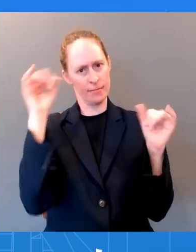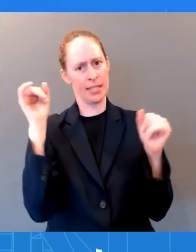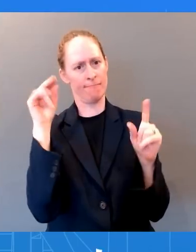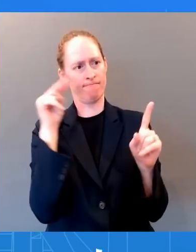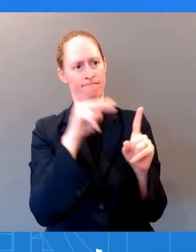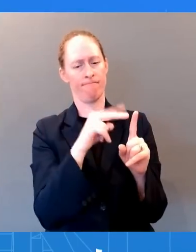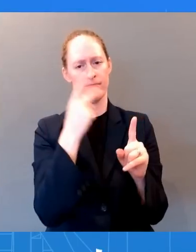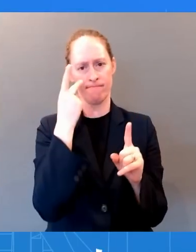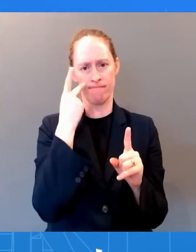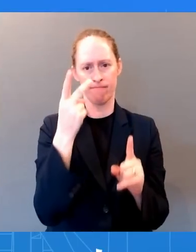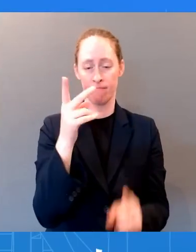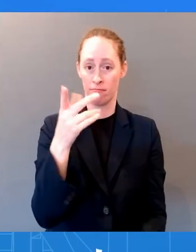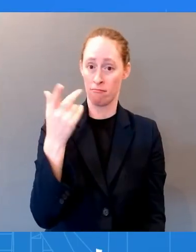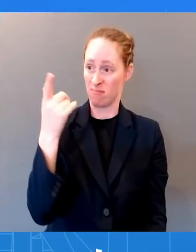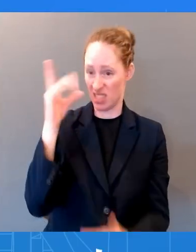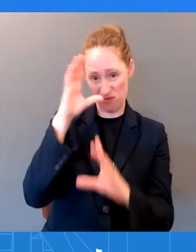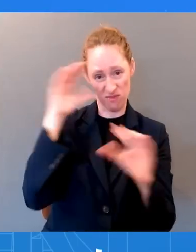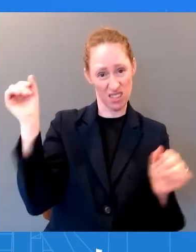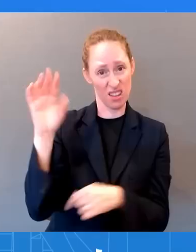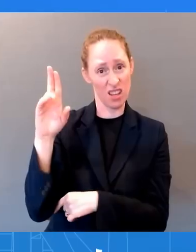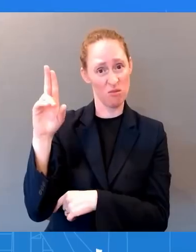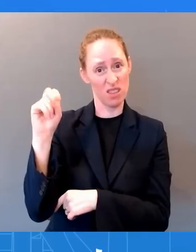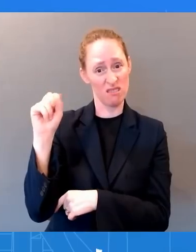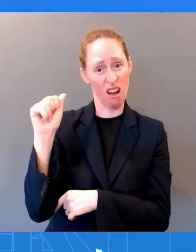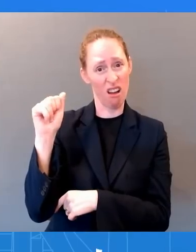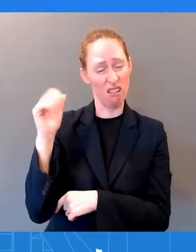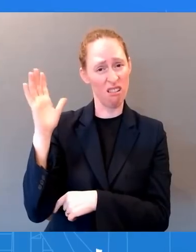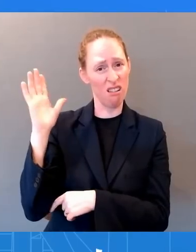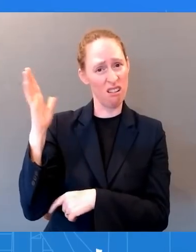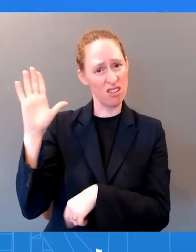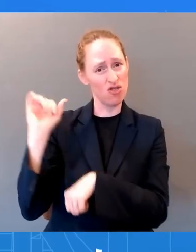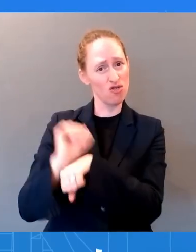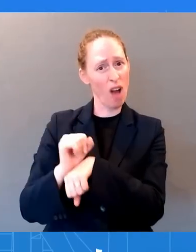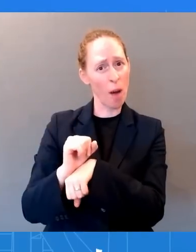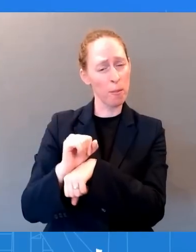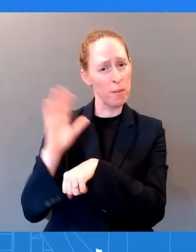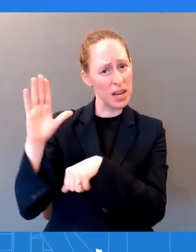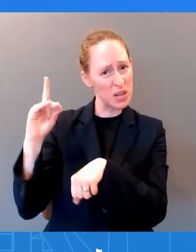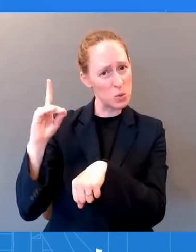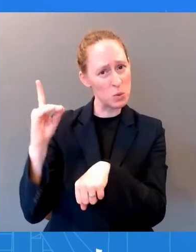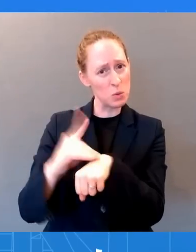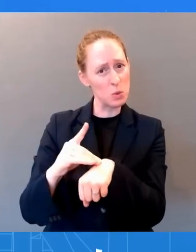it is your duty, it is your responsibility to have the strongest voice of --